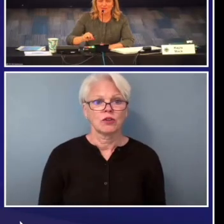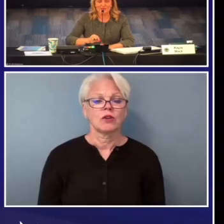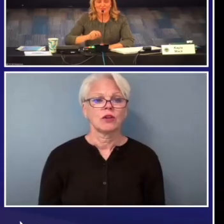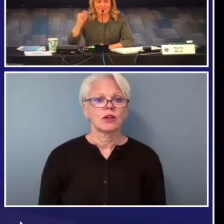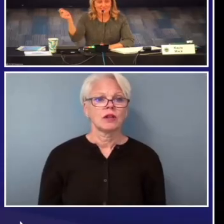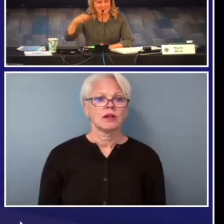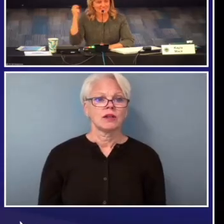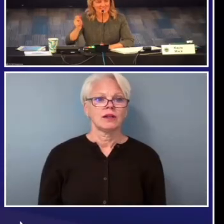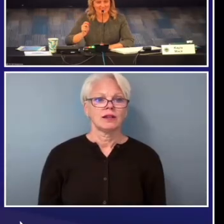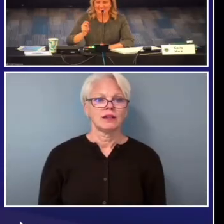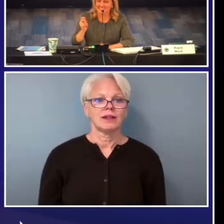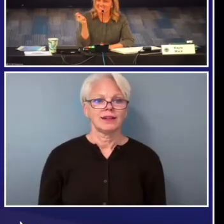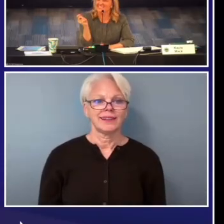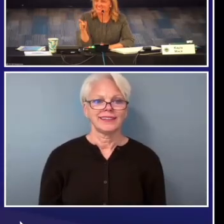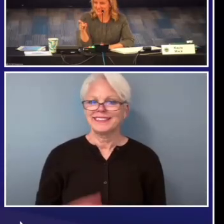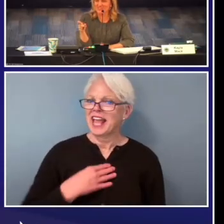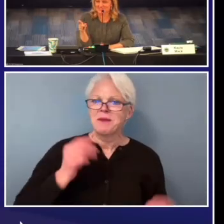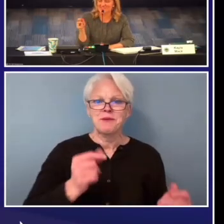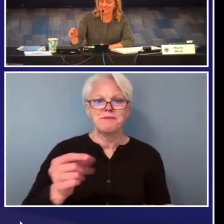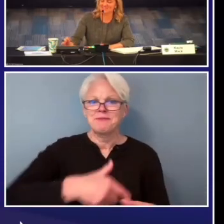Look at me clearing these cards. Did you have something, Jennifer?